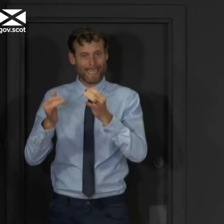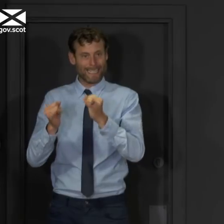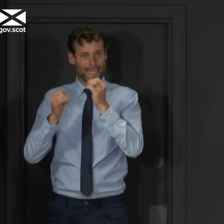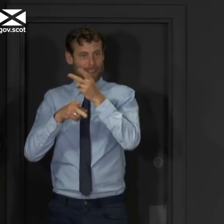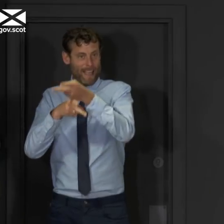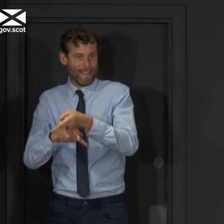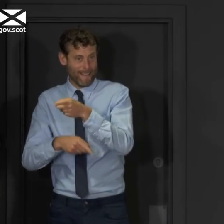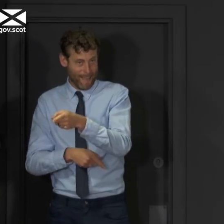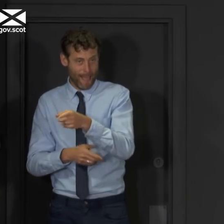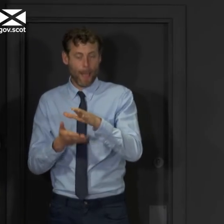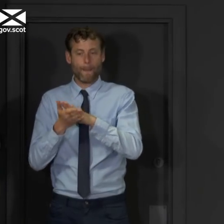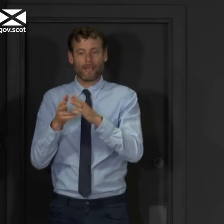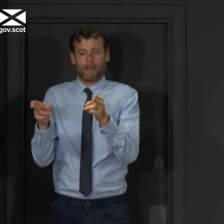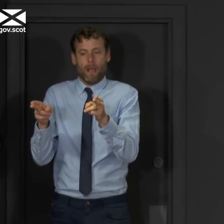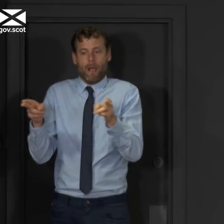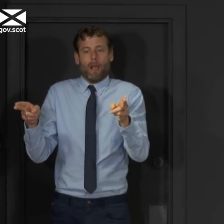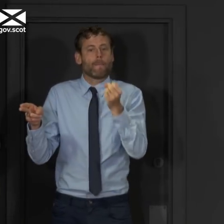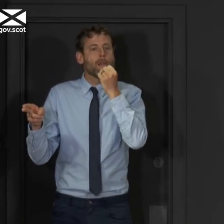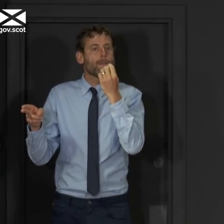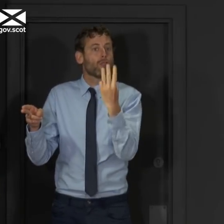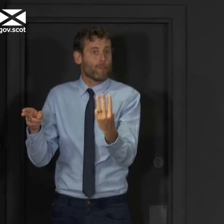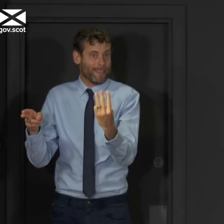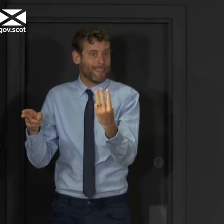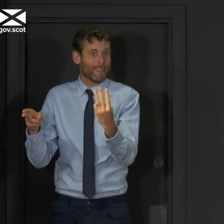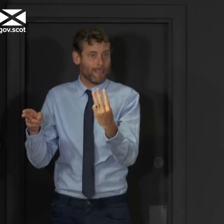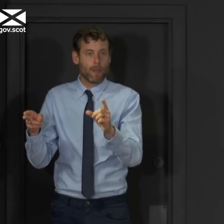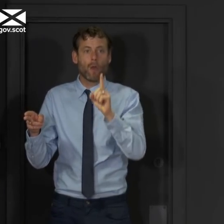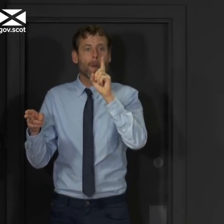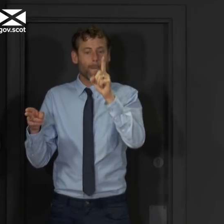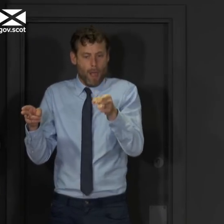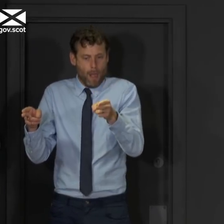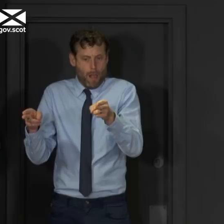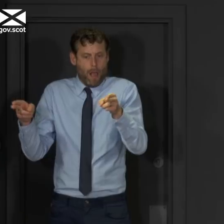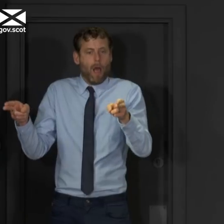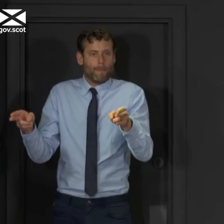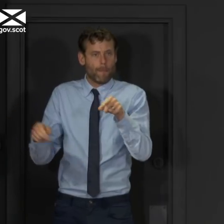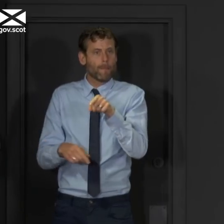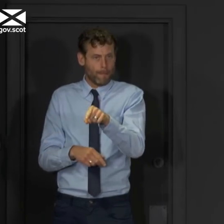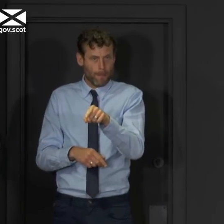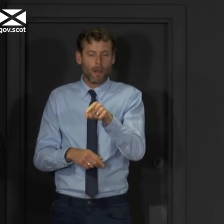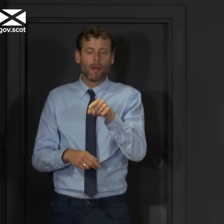That is an increase of 3 since yesterday - but all of the increase I should say is in suspected cases.